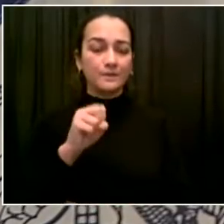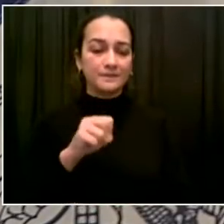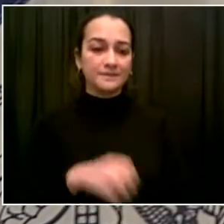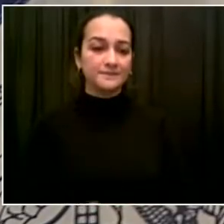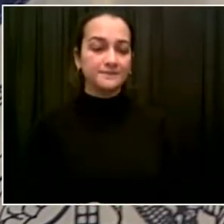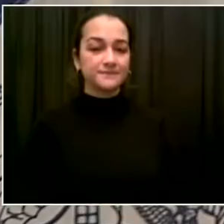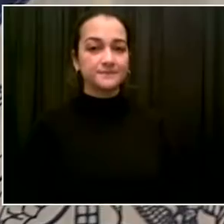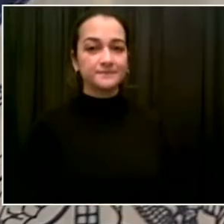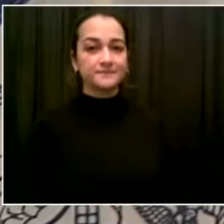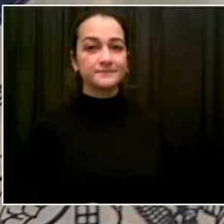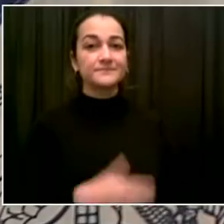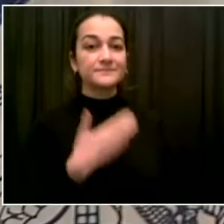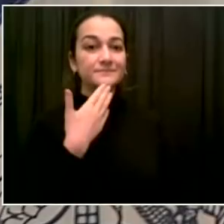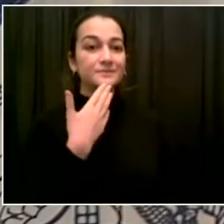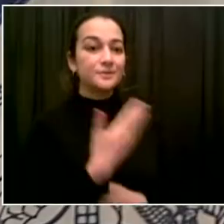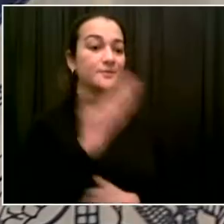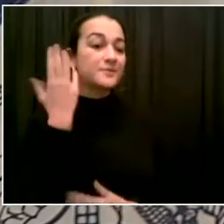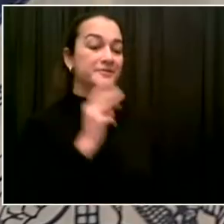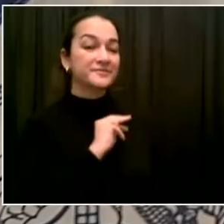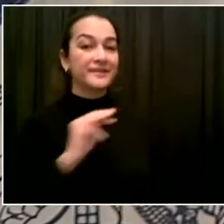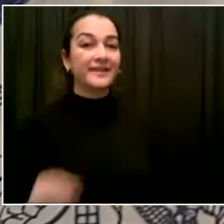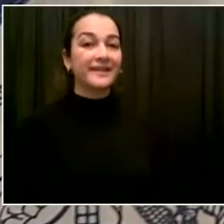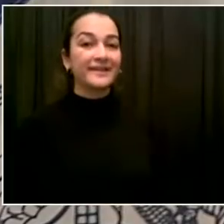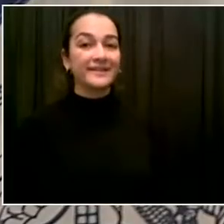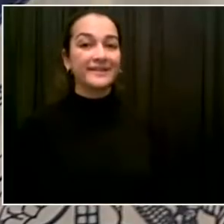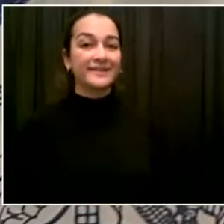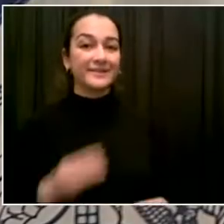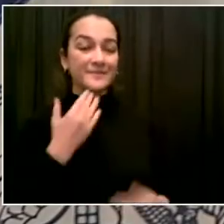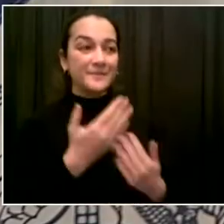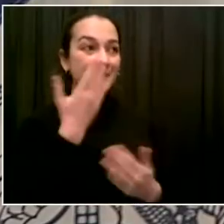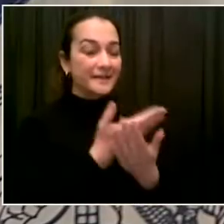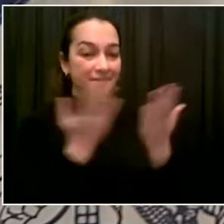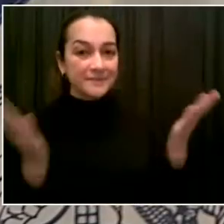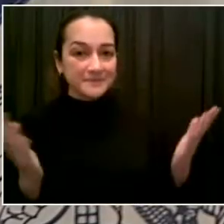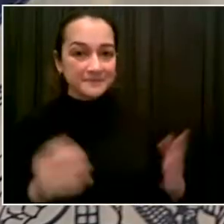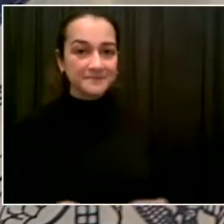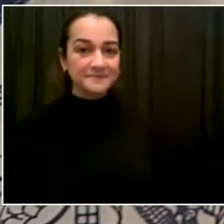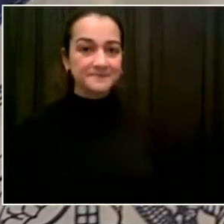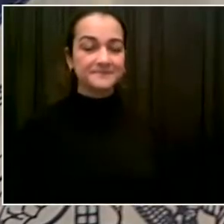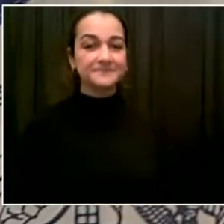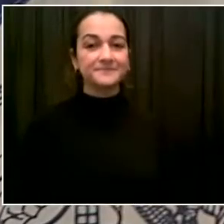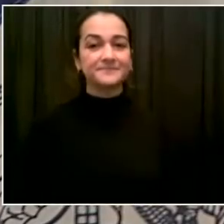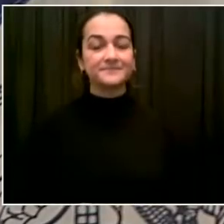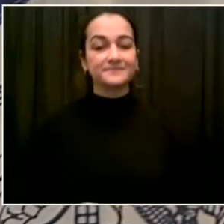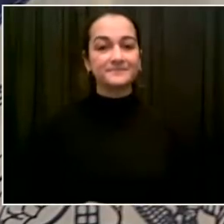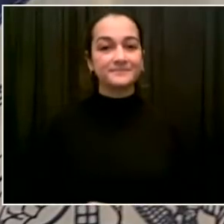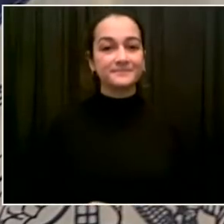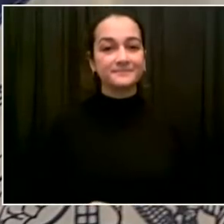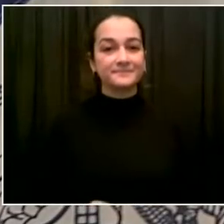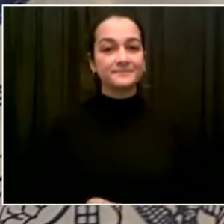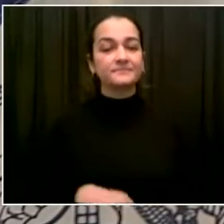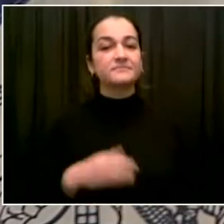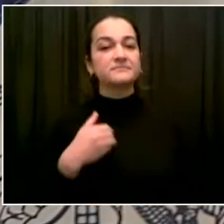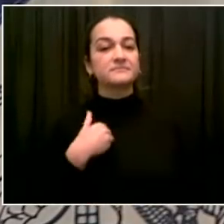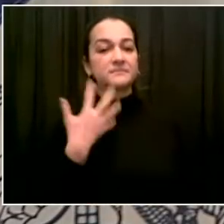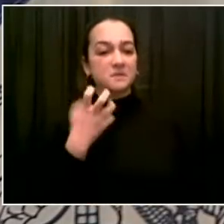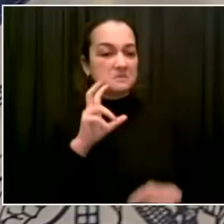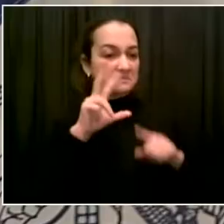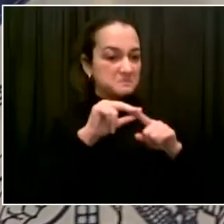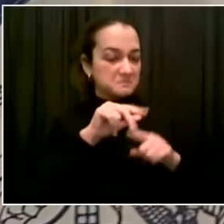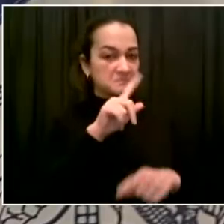JULIET FROM 1010